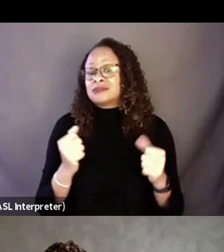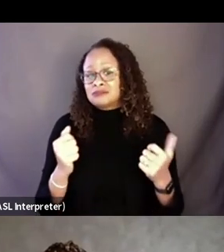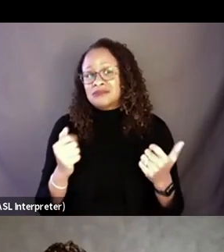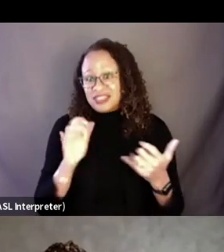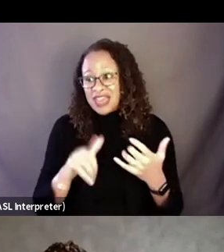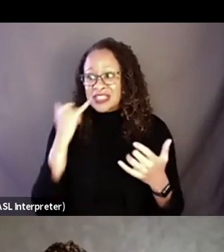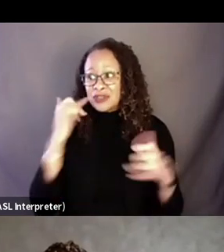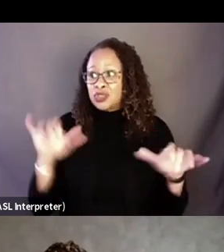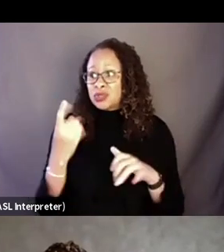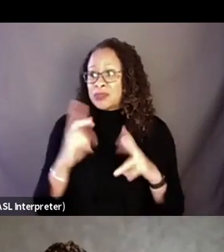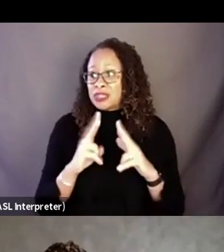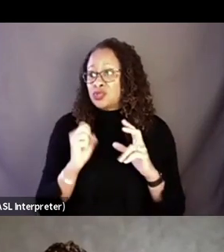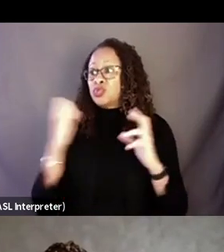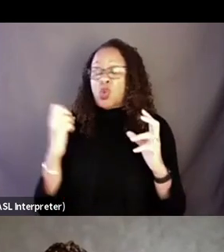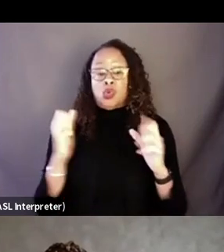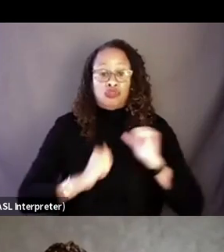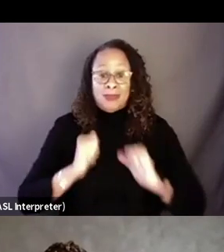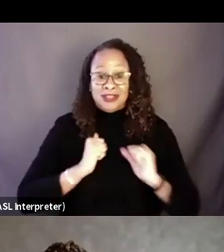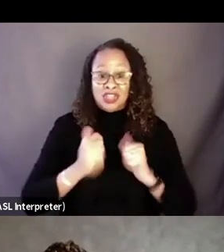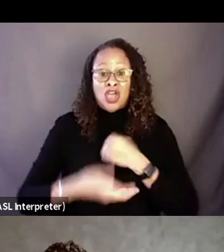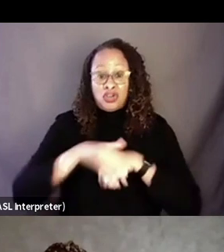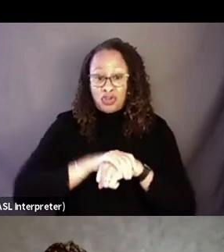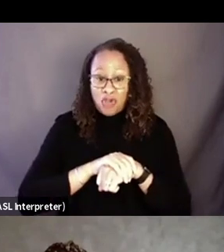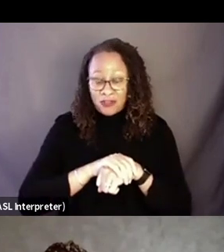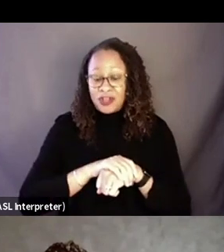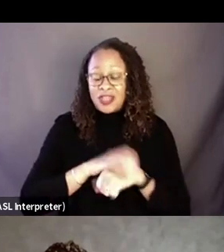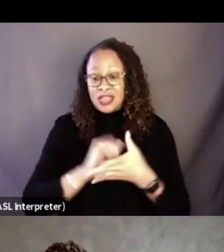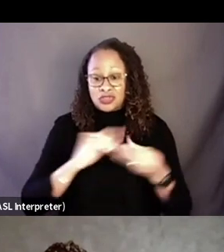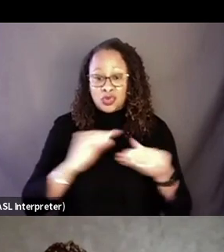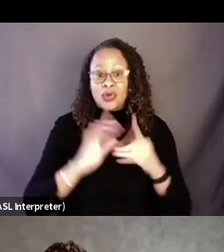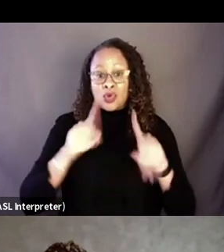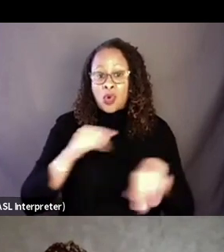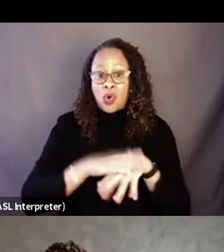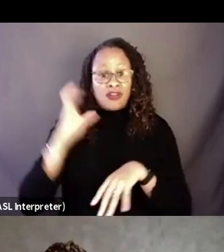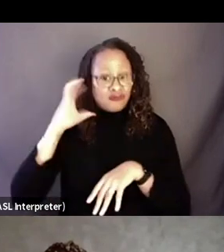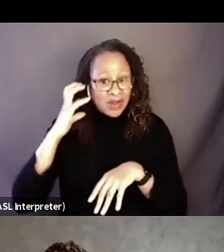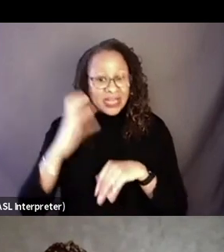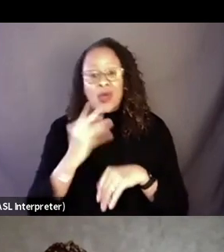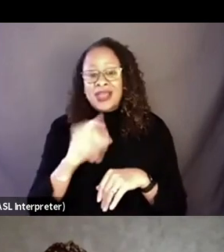the media will have to cover this story its gonna be on radio, on TV and everyone gets to hear about it.